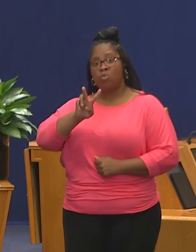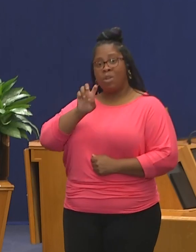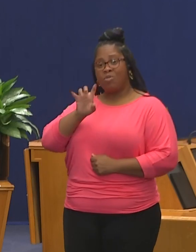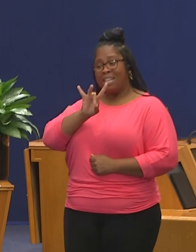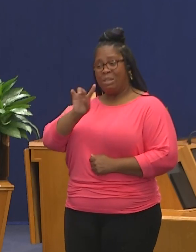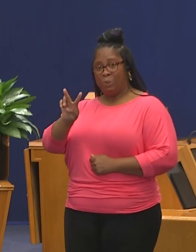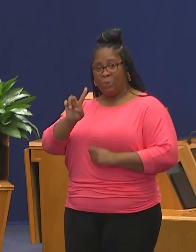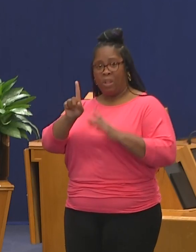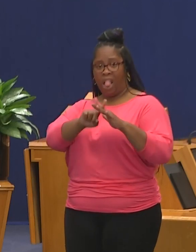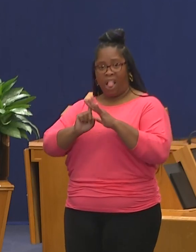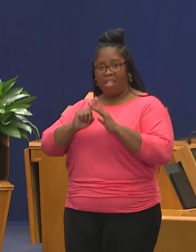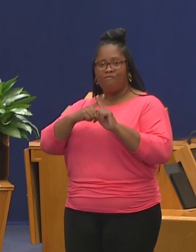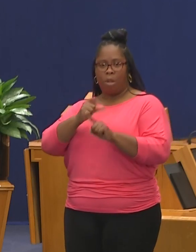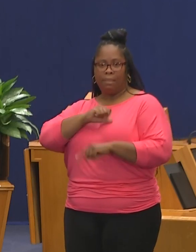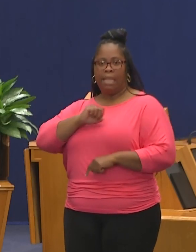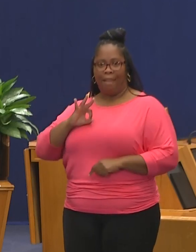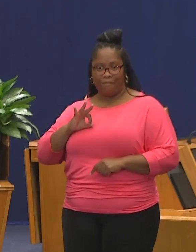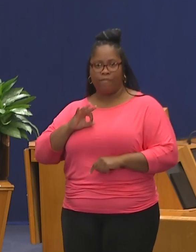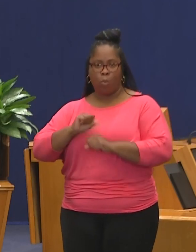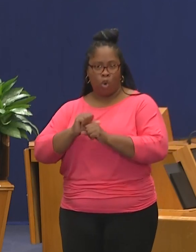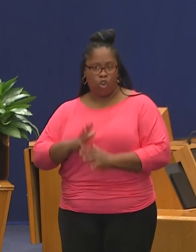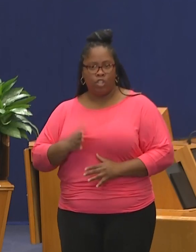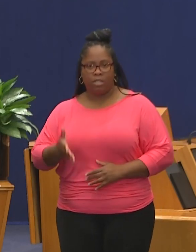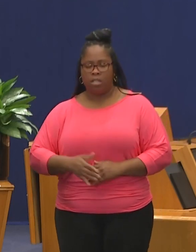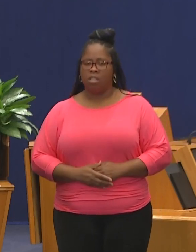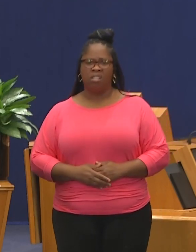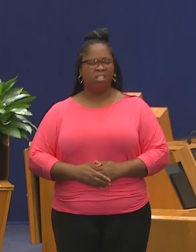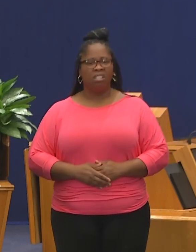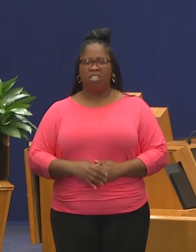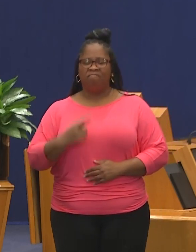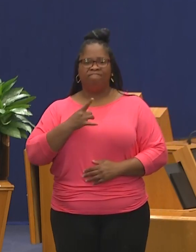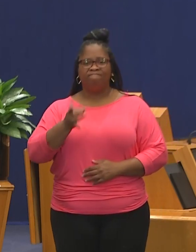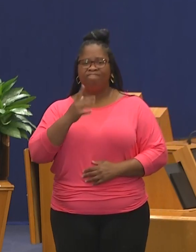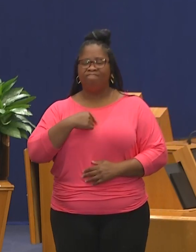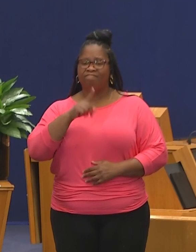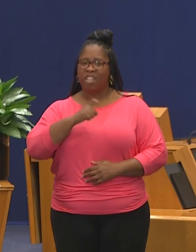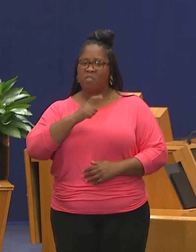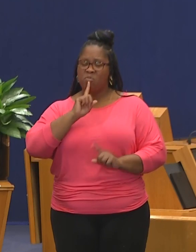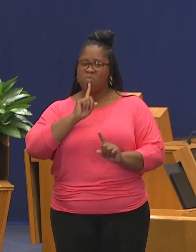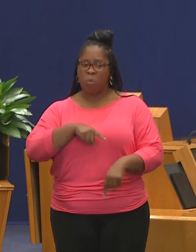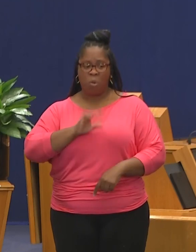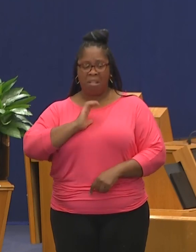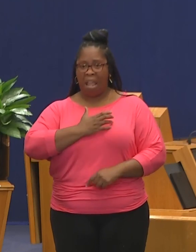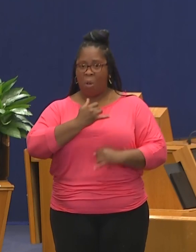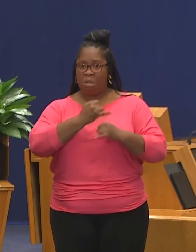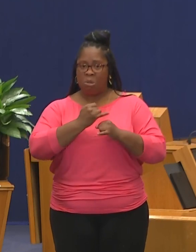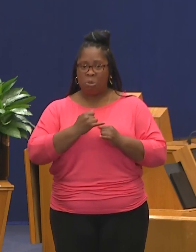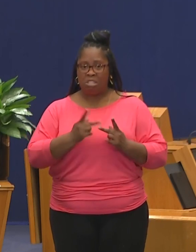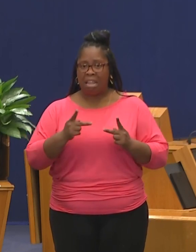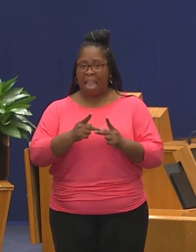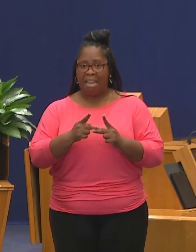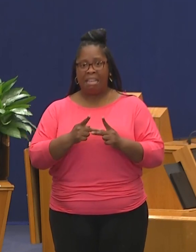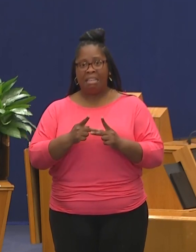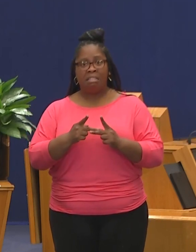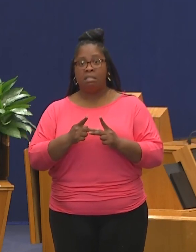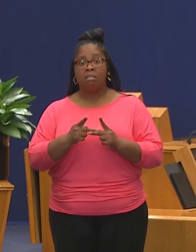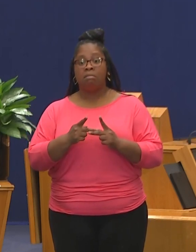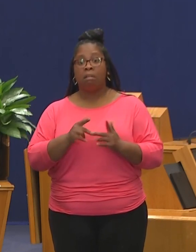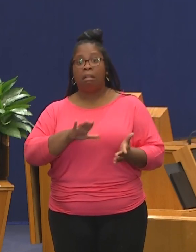AMONGST RESIDENTS AND 282 AMONG STAFF. AND I'M REALLY SAD TO REPORT